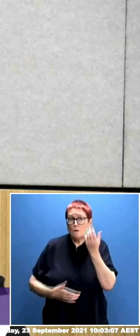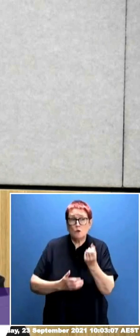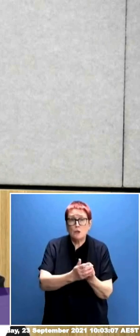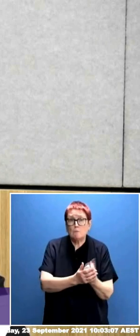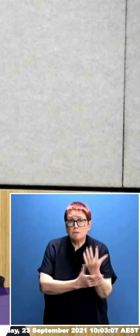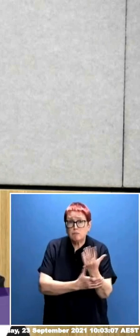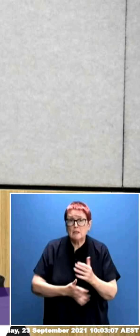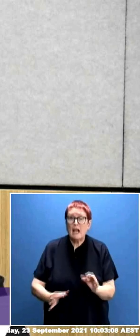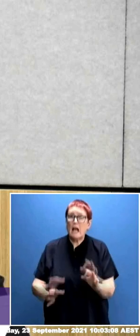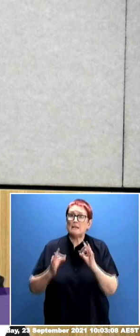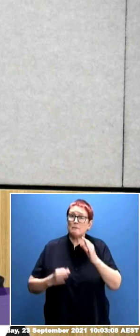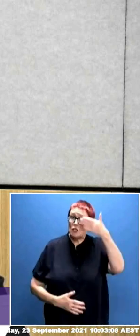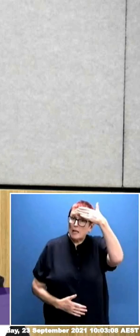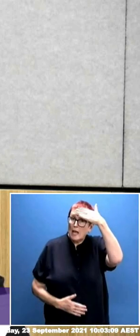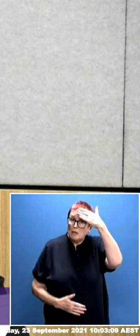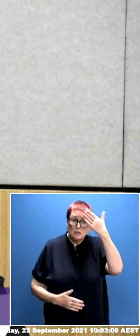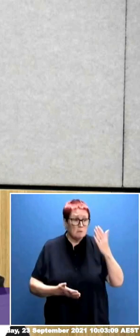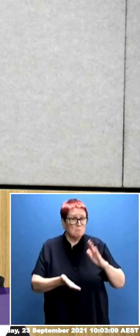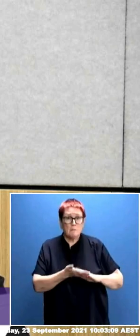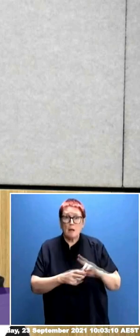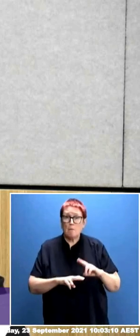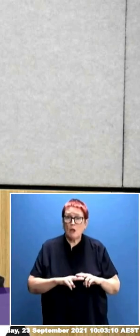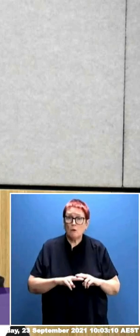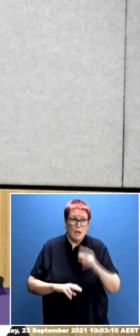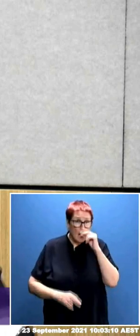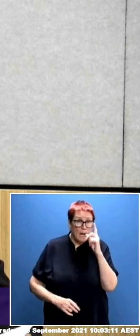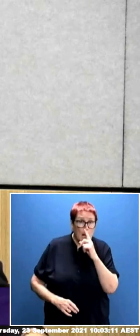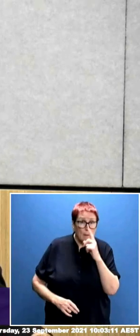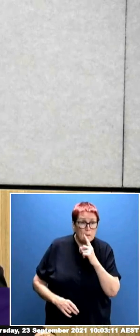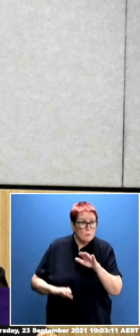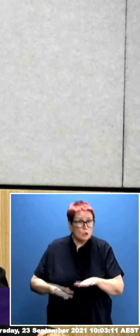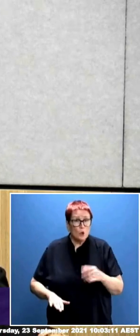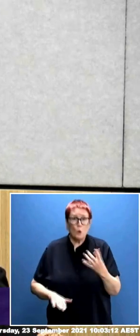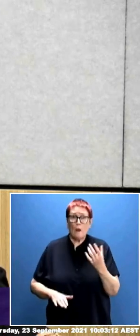and especially Elders, parents, young people and children with disability.